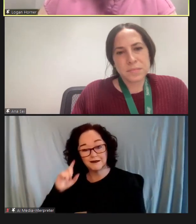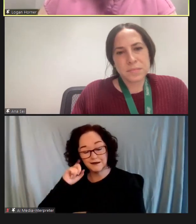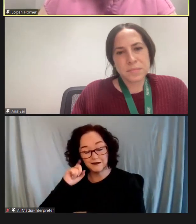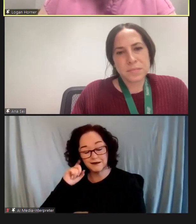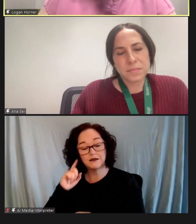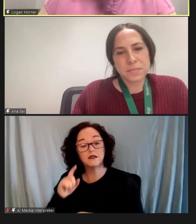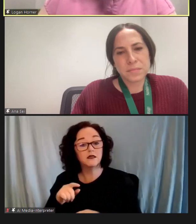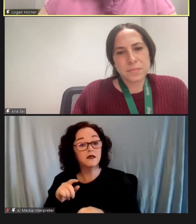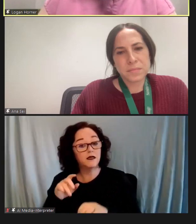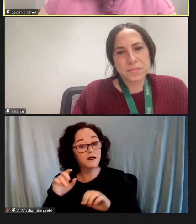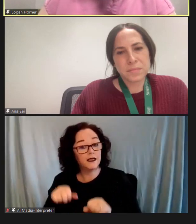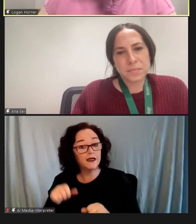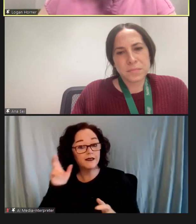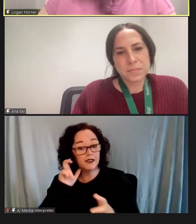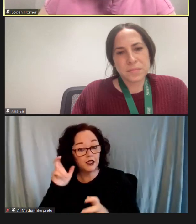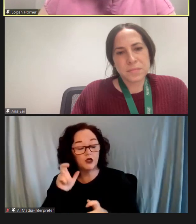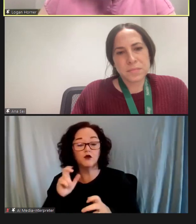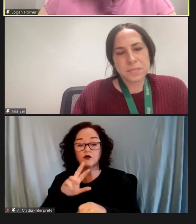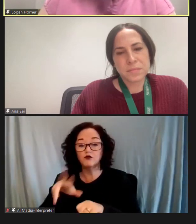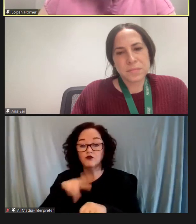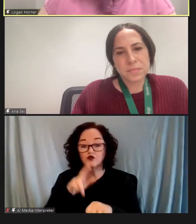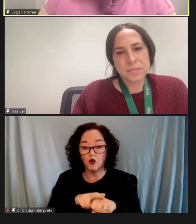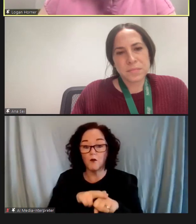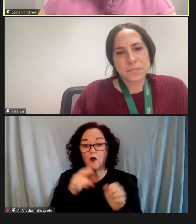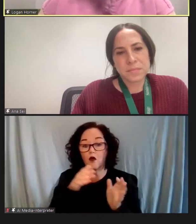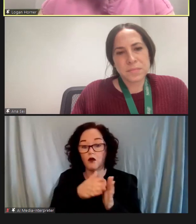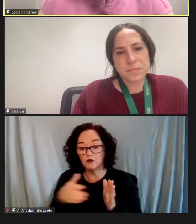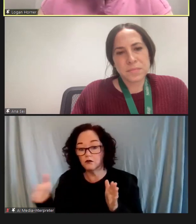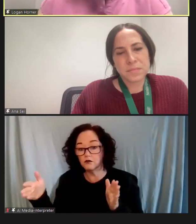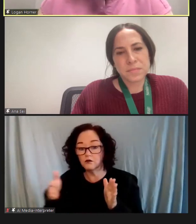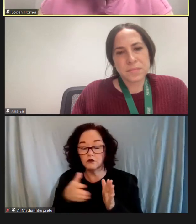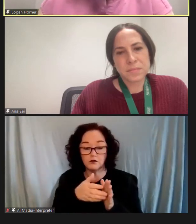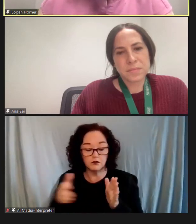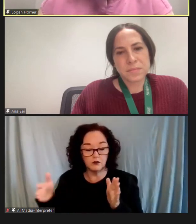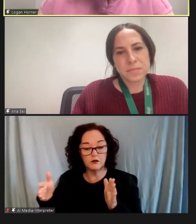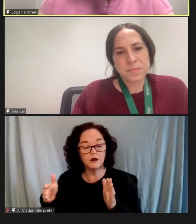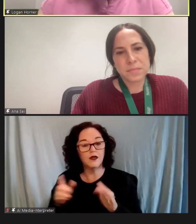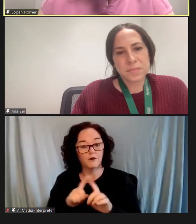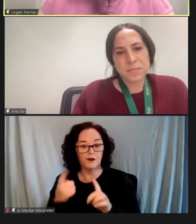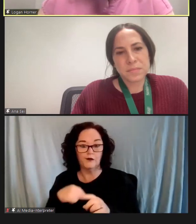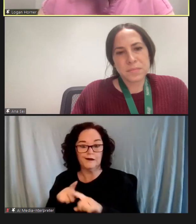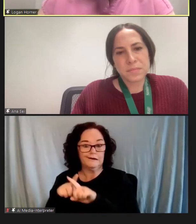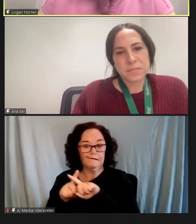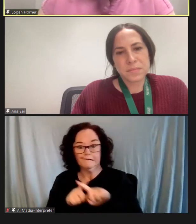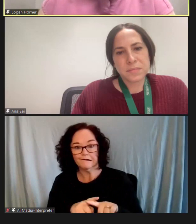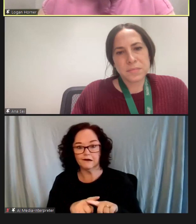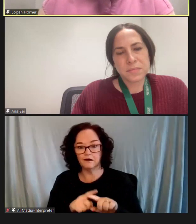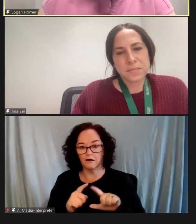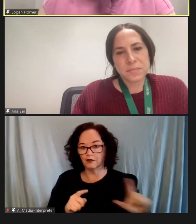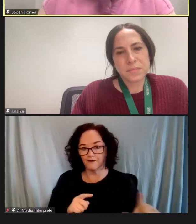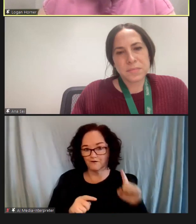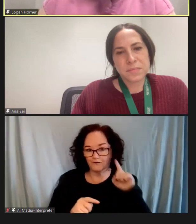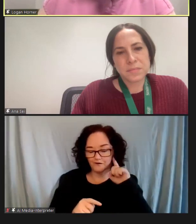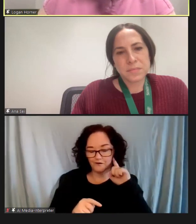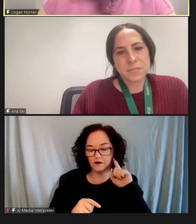but again we're ly relying on this left